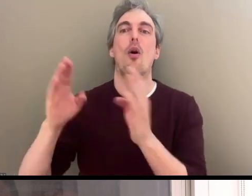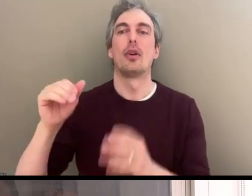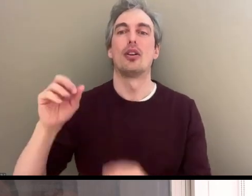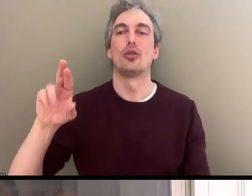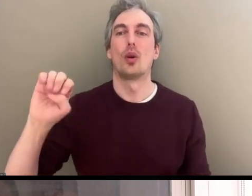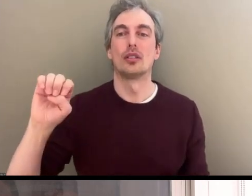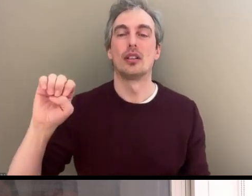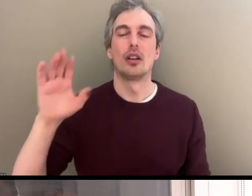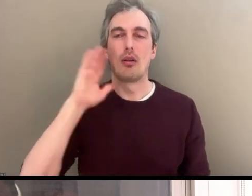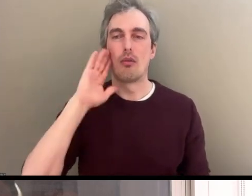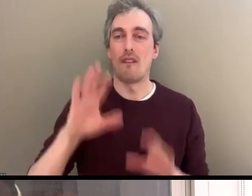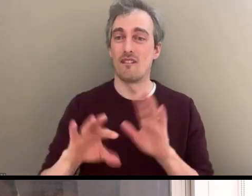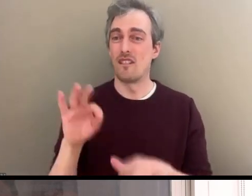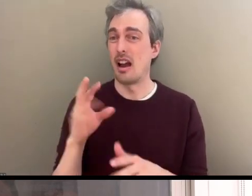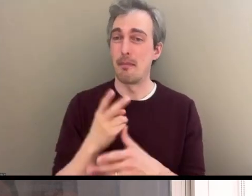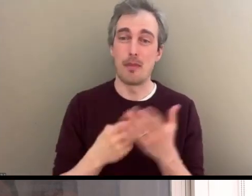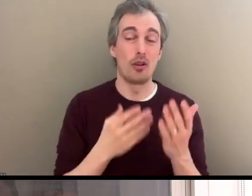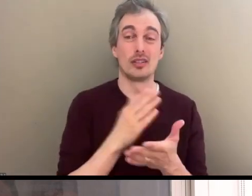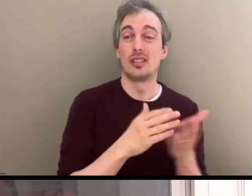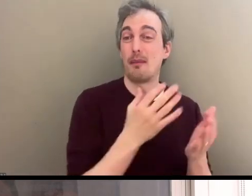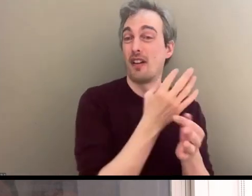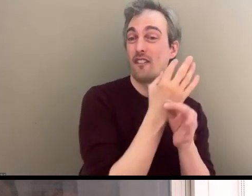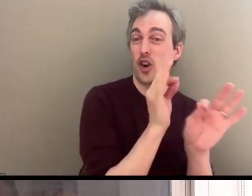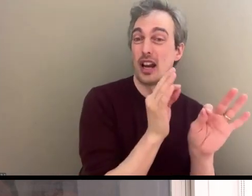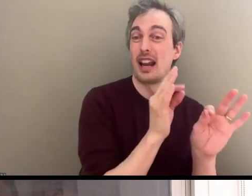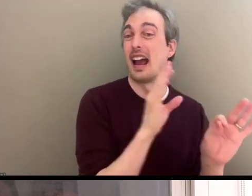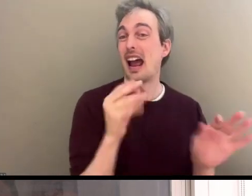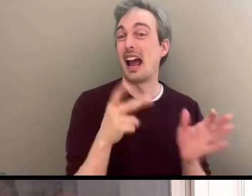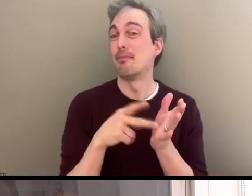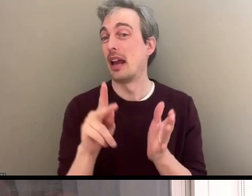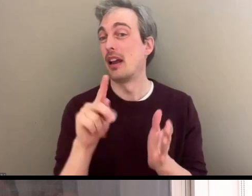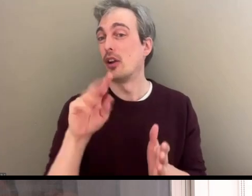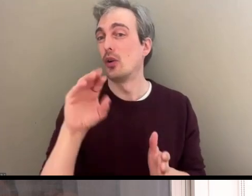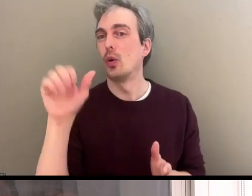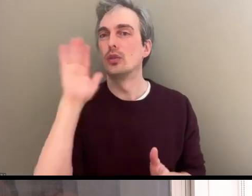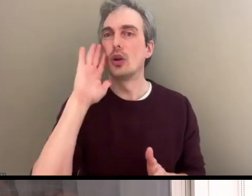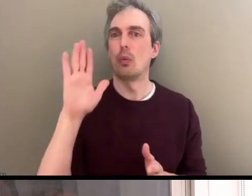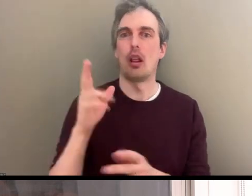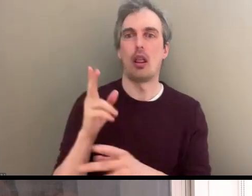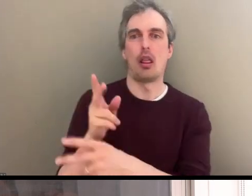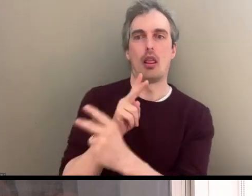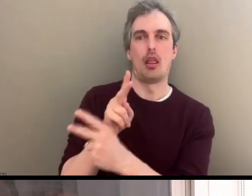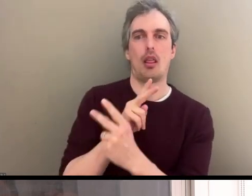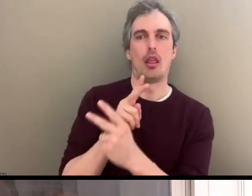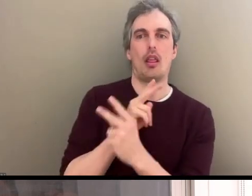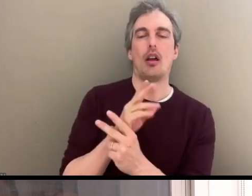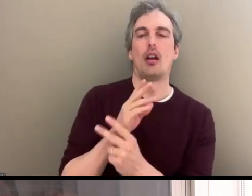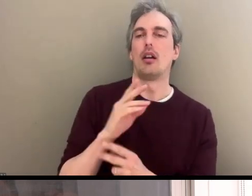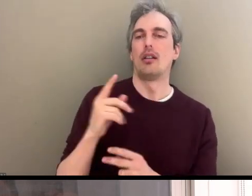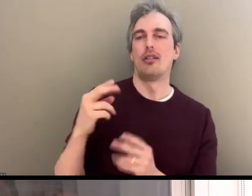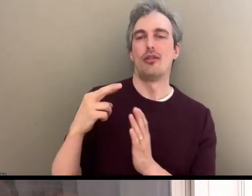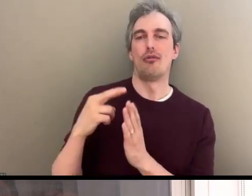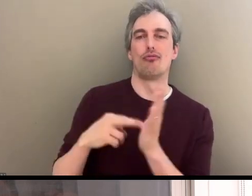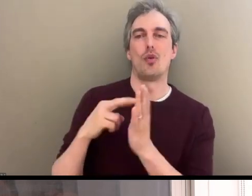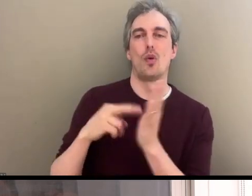paid tools, may use at least one of the rule sets that they will check is the Deque open source AXE core rules.